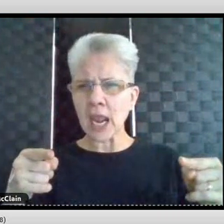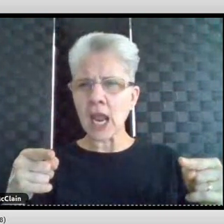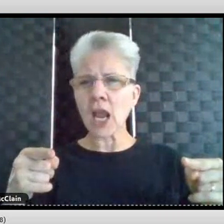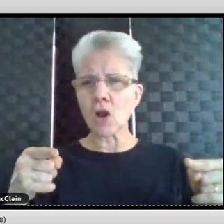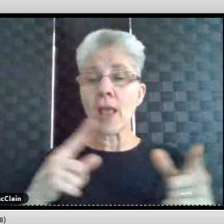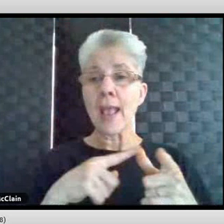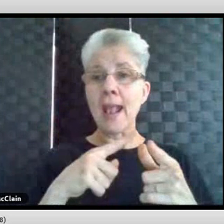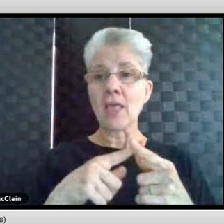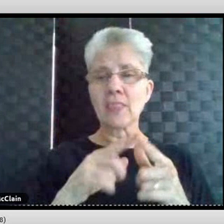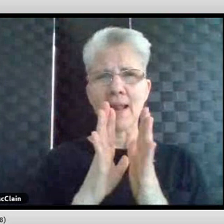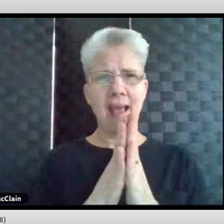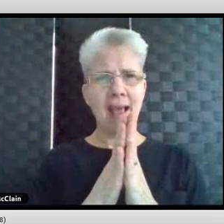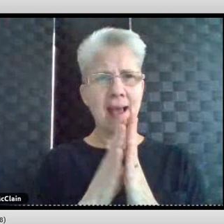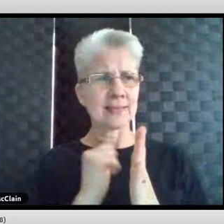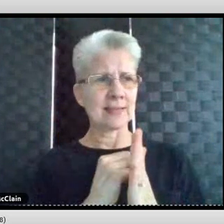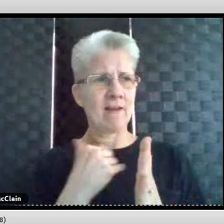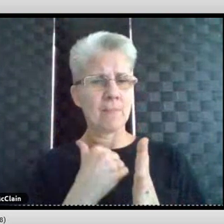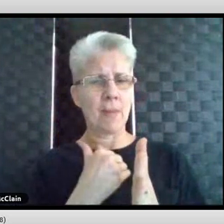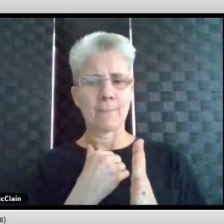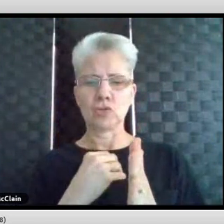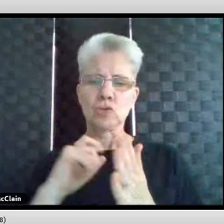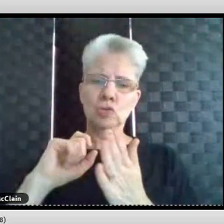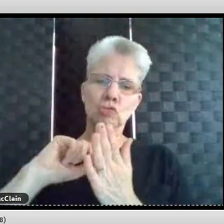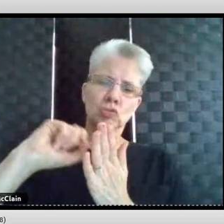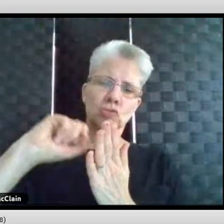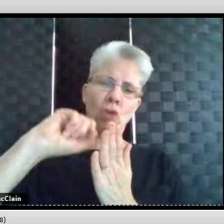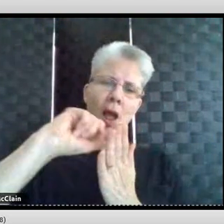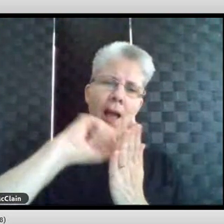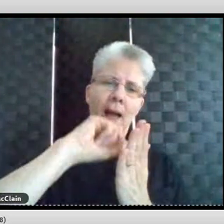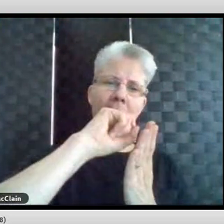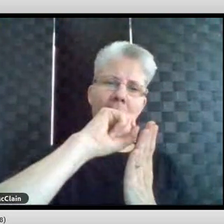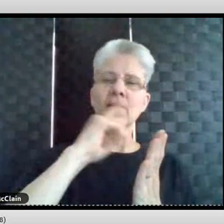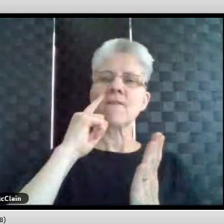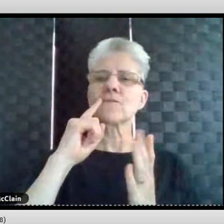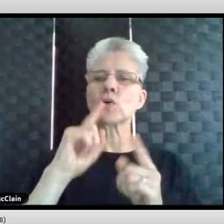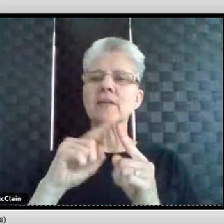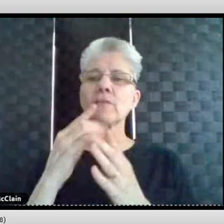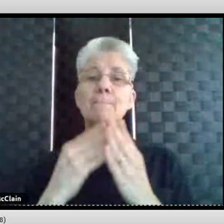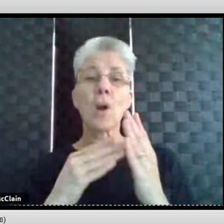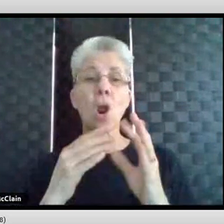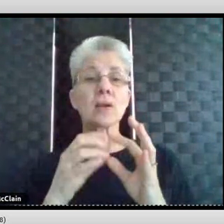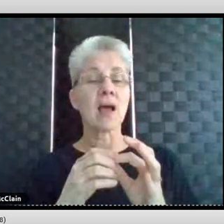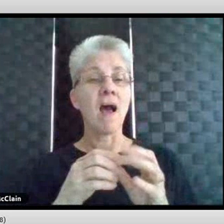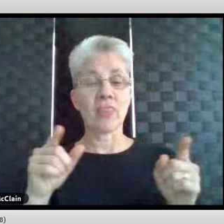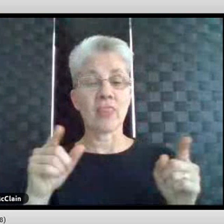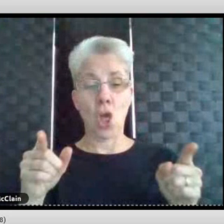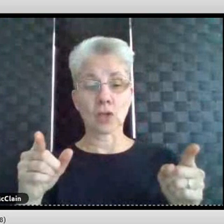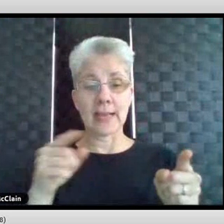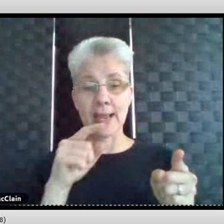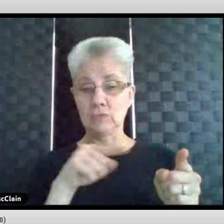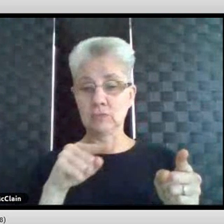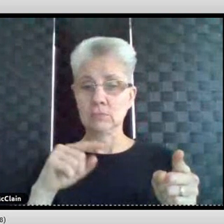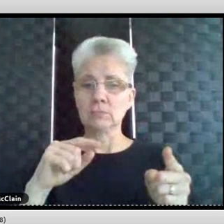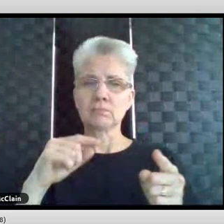and ask staff members to write ideas for different parts of the long tail.